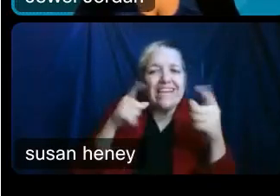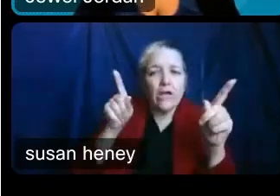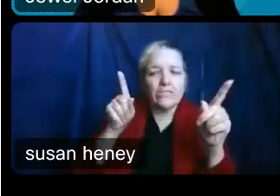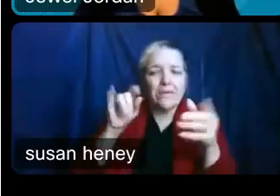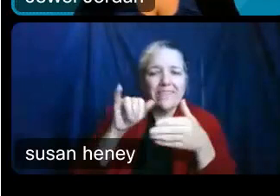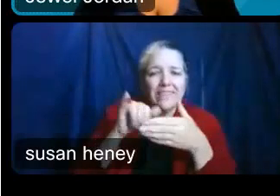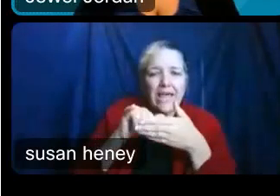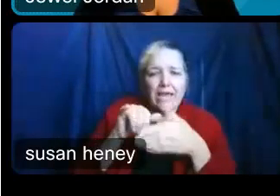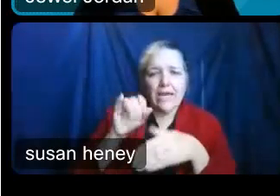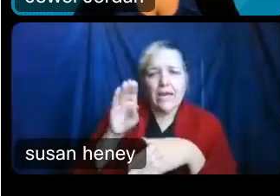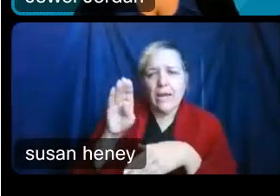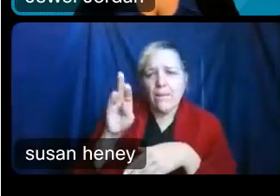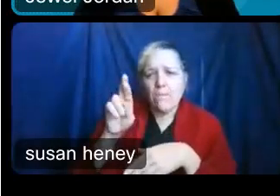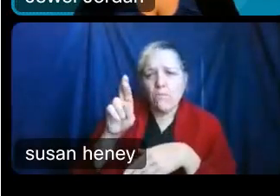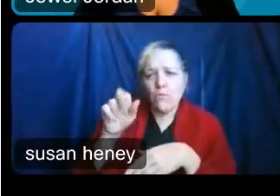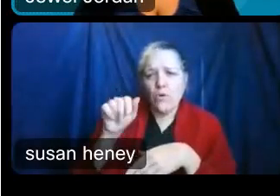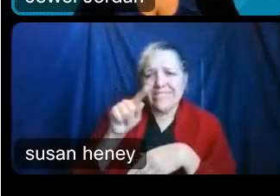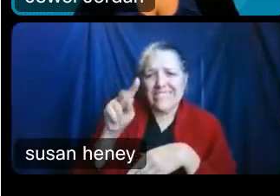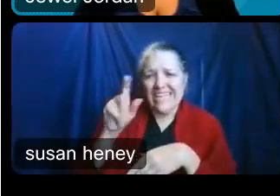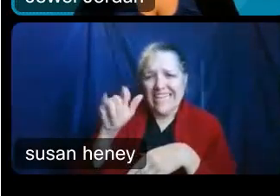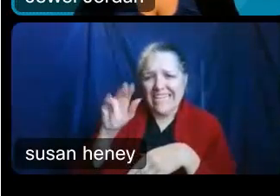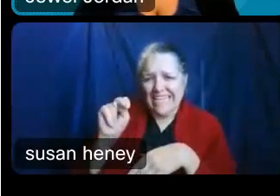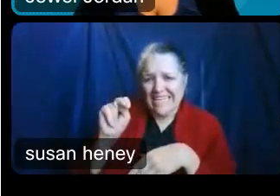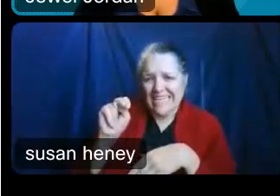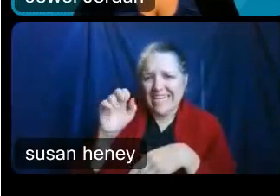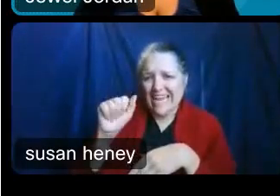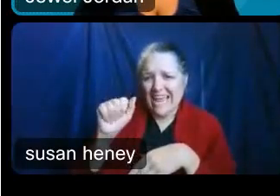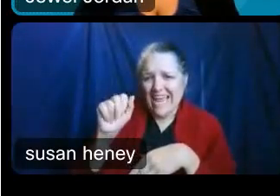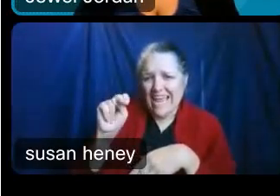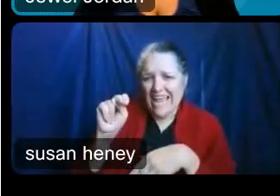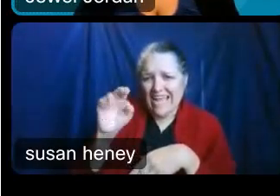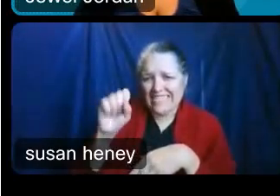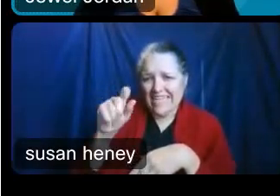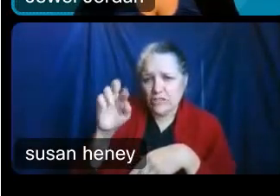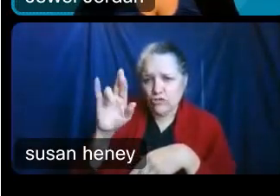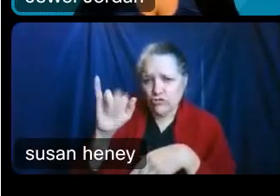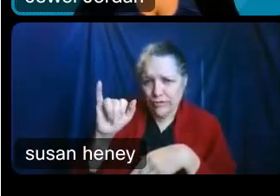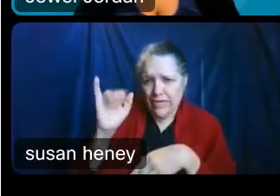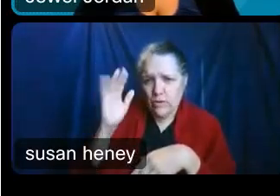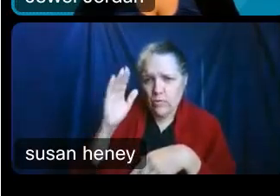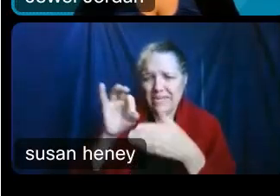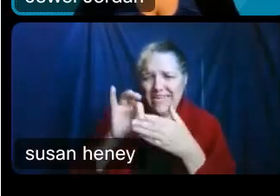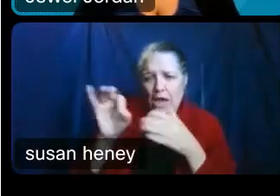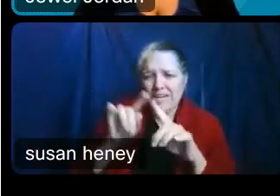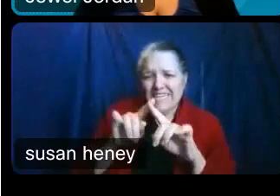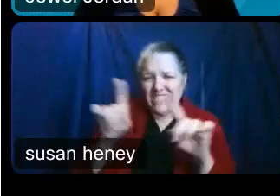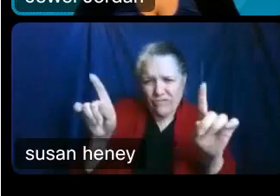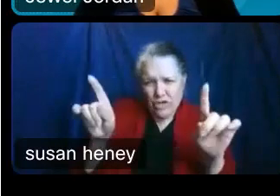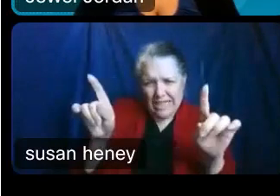I think was going to be changed. Covered differently in the future, presumably so you could compare